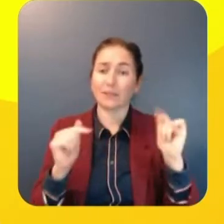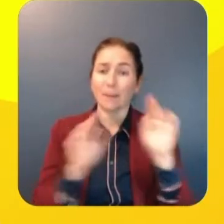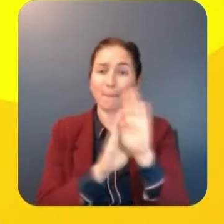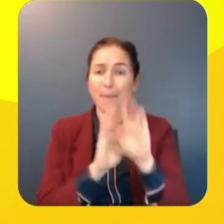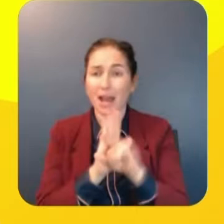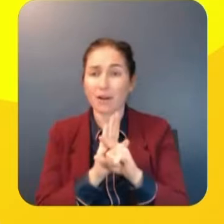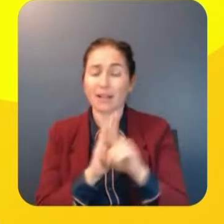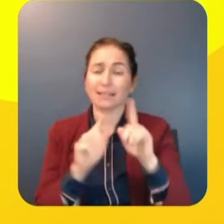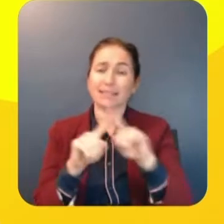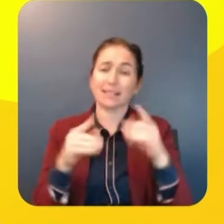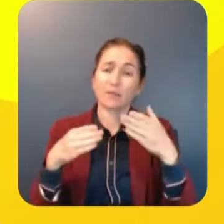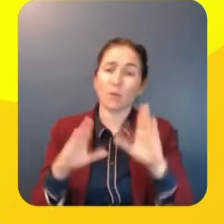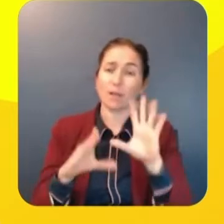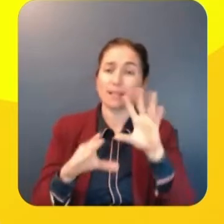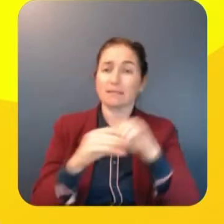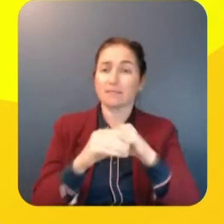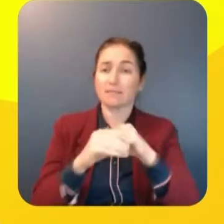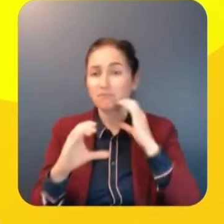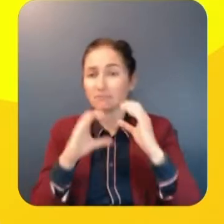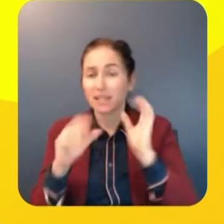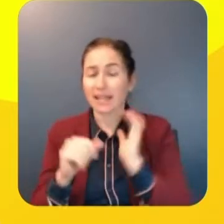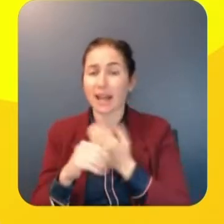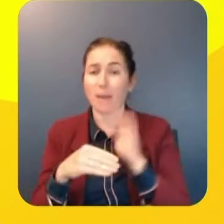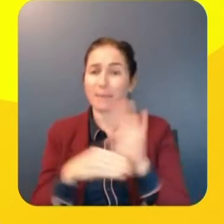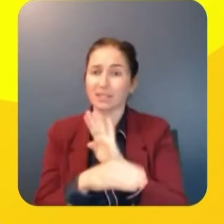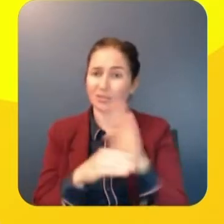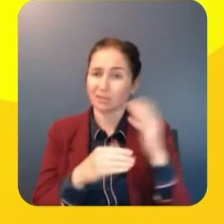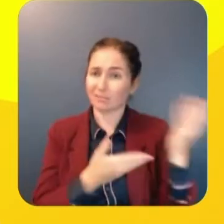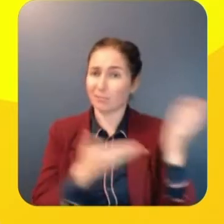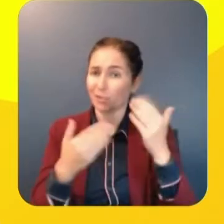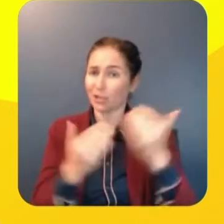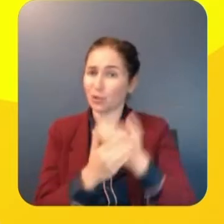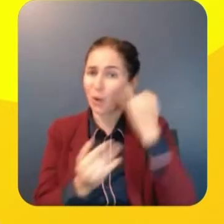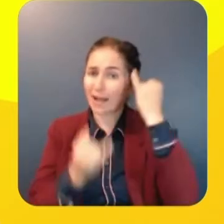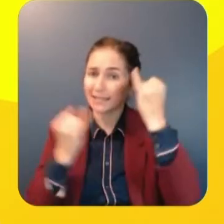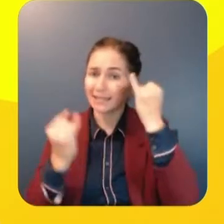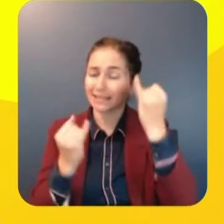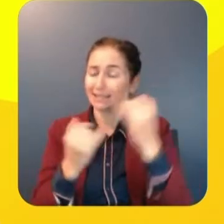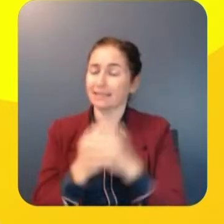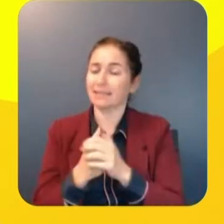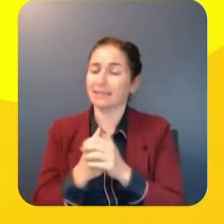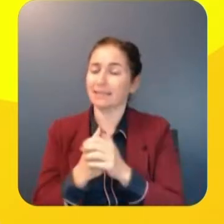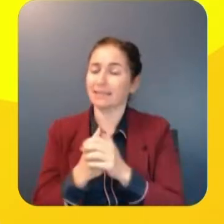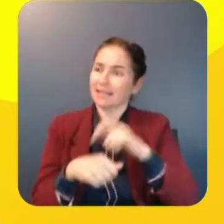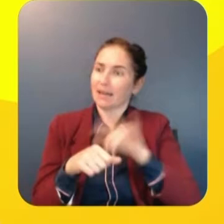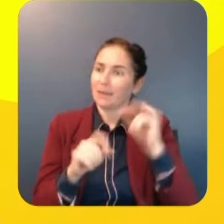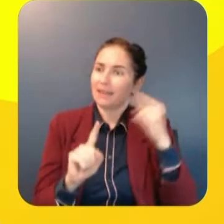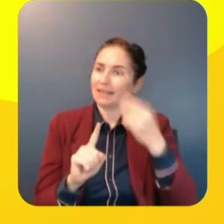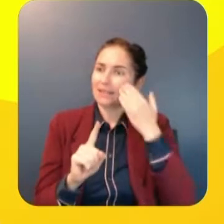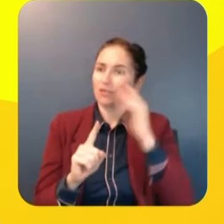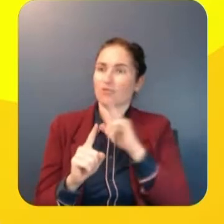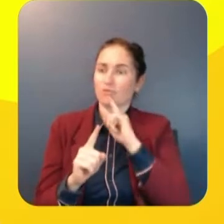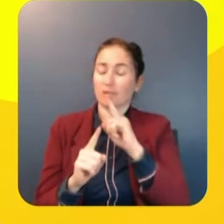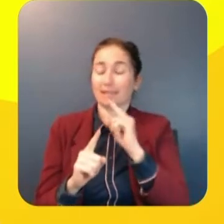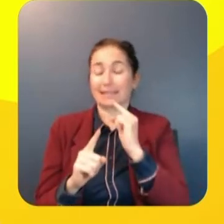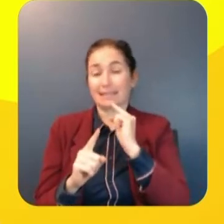our business bring new ideas to the table. And in a time like this where there are really significant macroeconomic pressures,